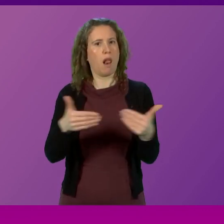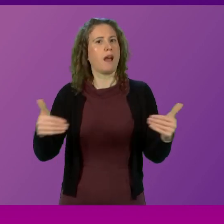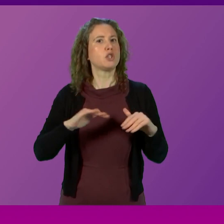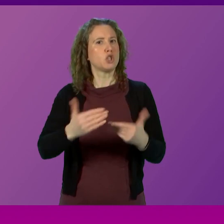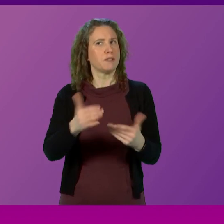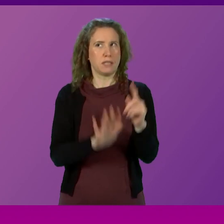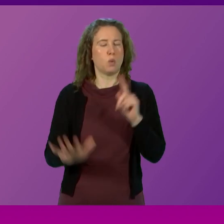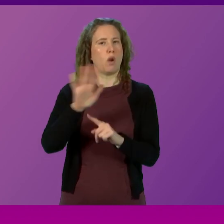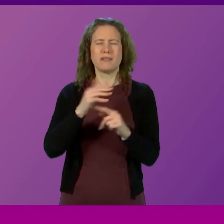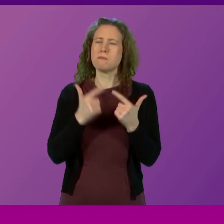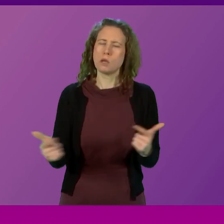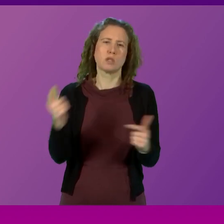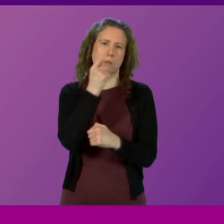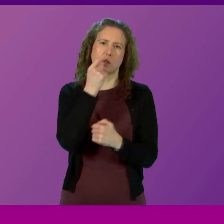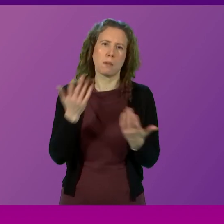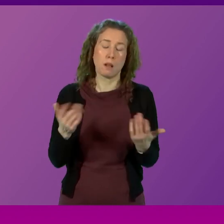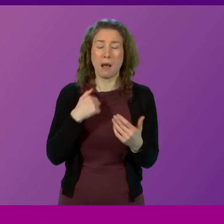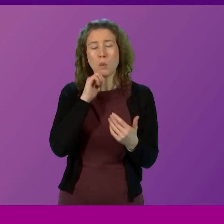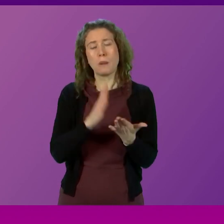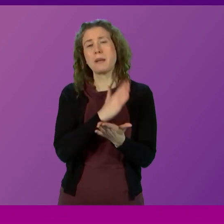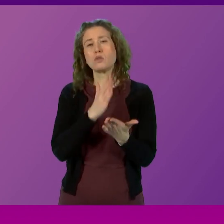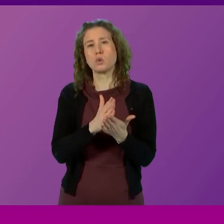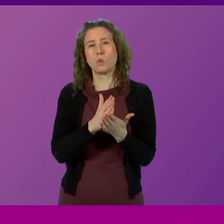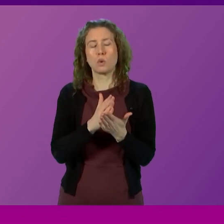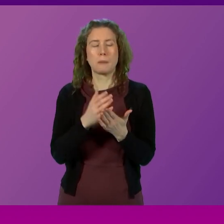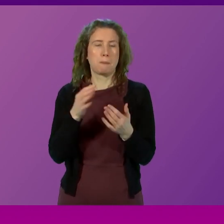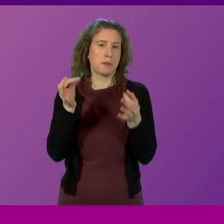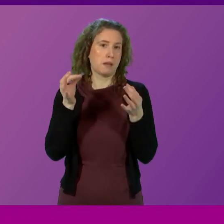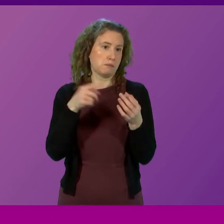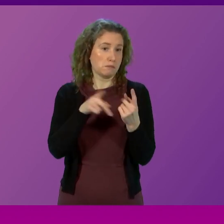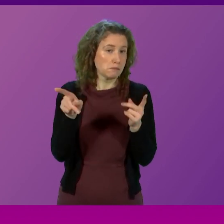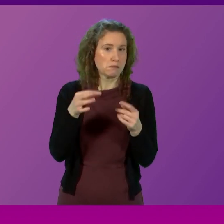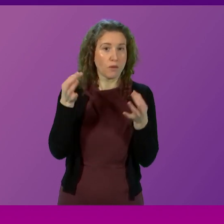as much as we possibly can. I will ensure that officials and ministers liaise with